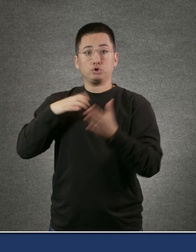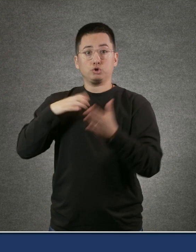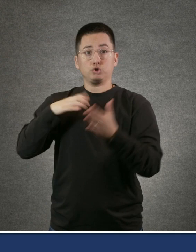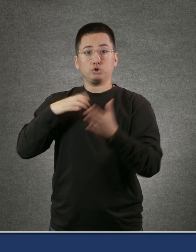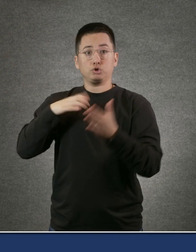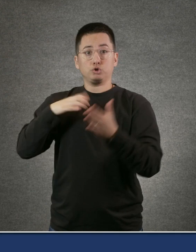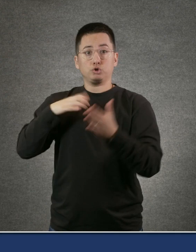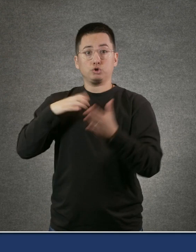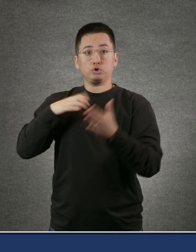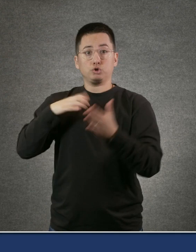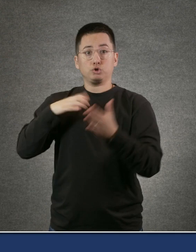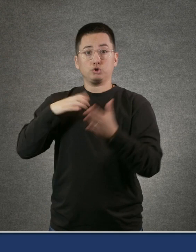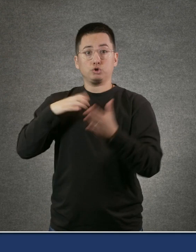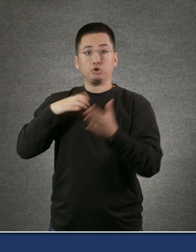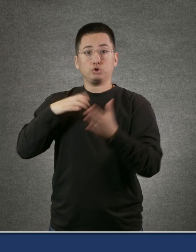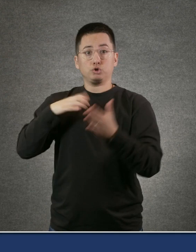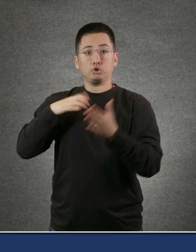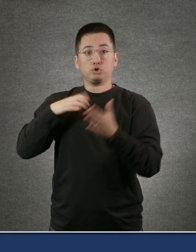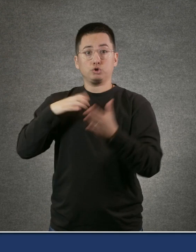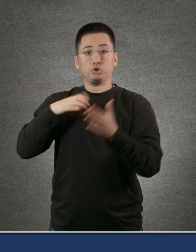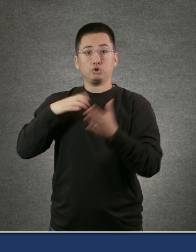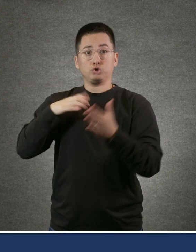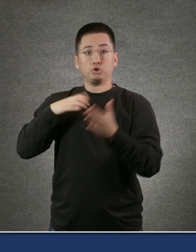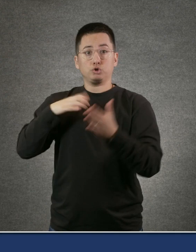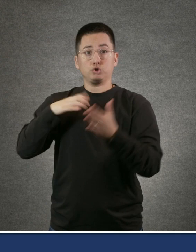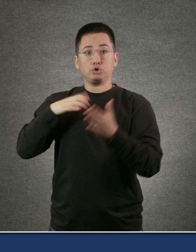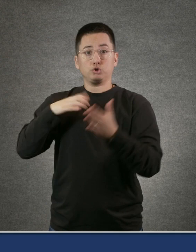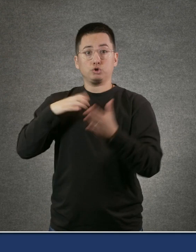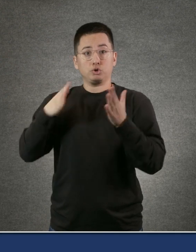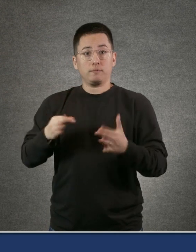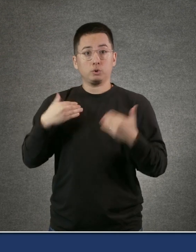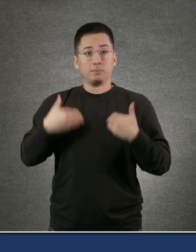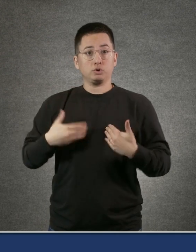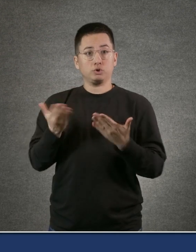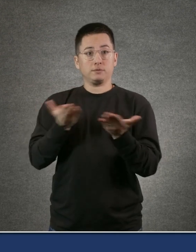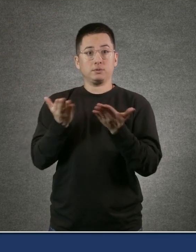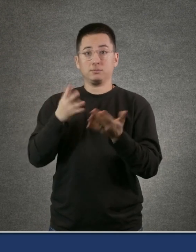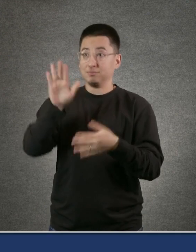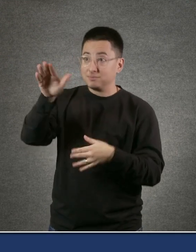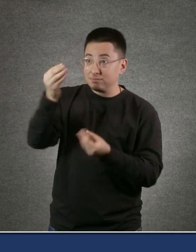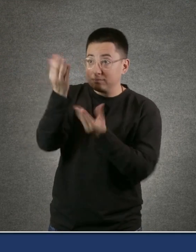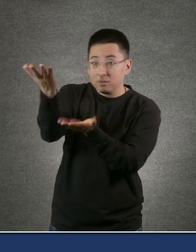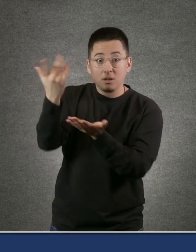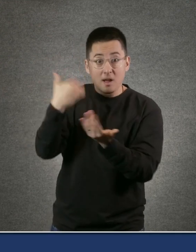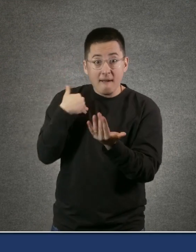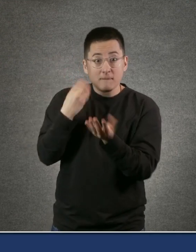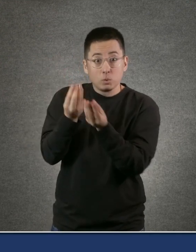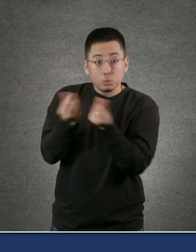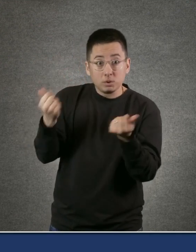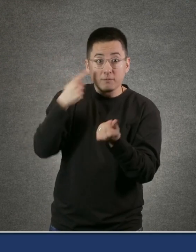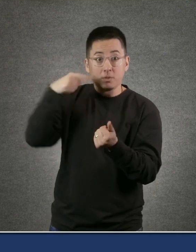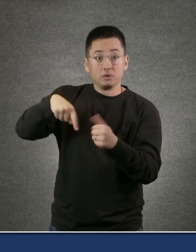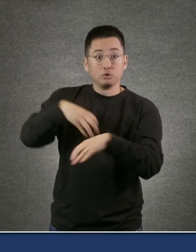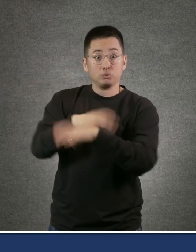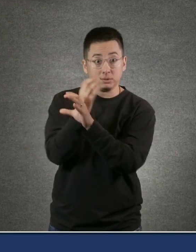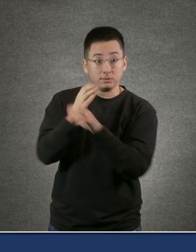chaotic session end; many gains are celebrated. In June of 2024, Access Press recognizes